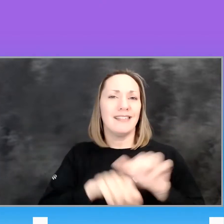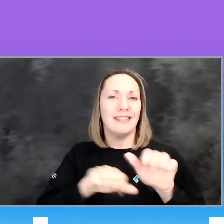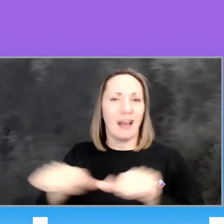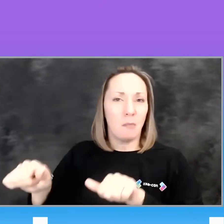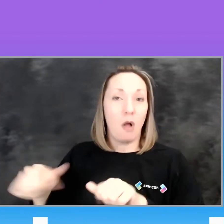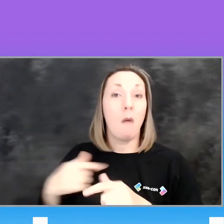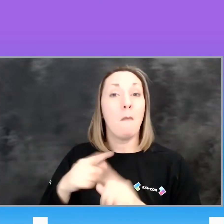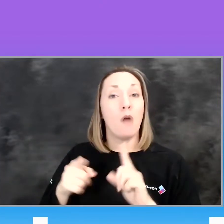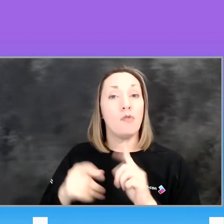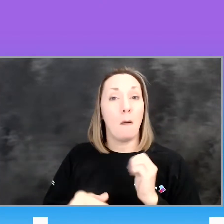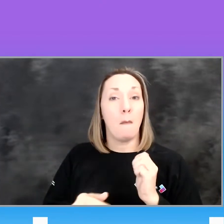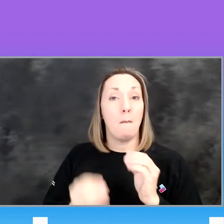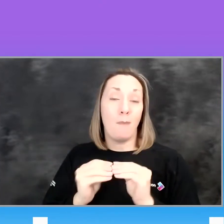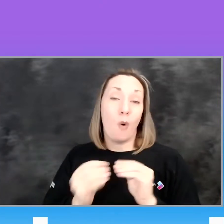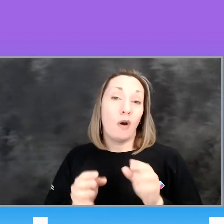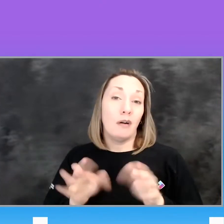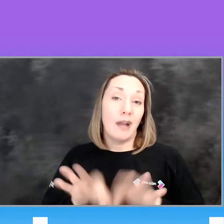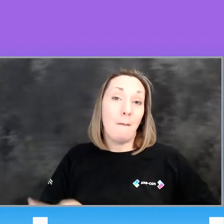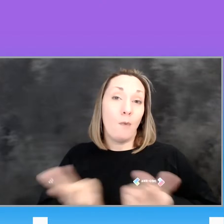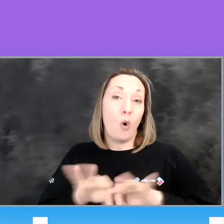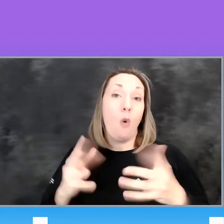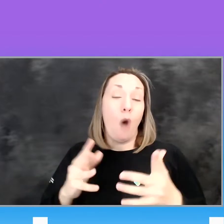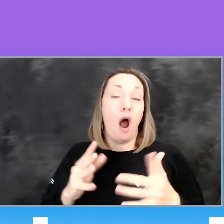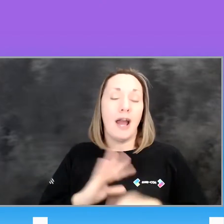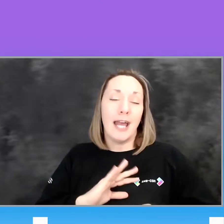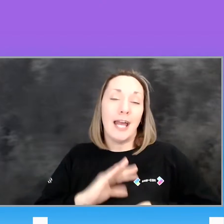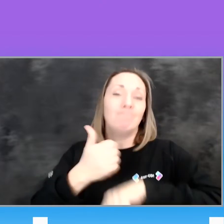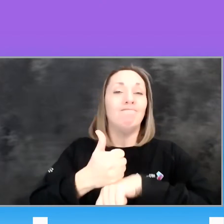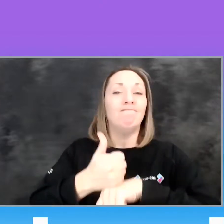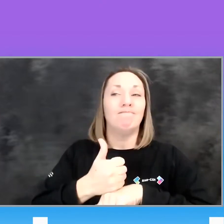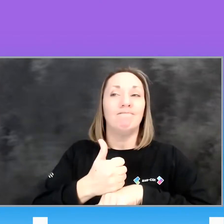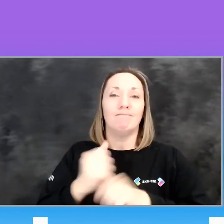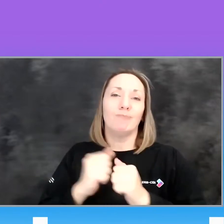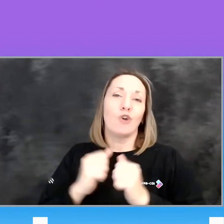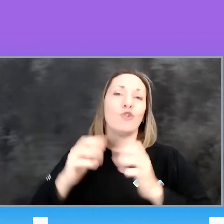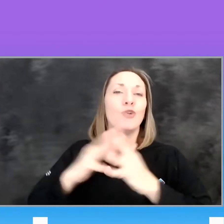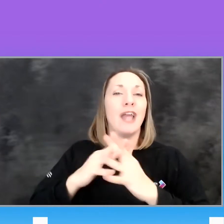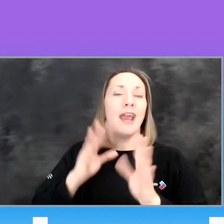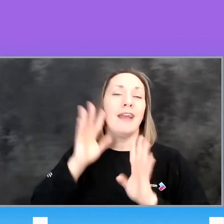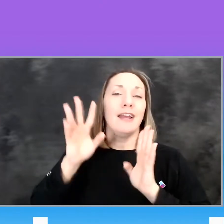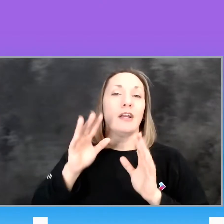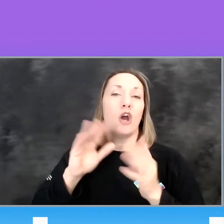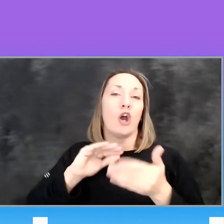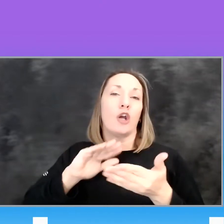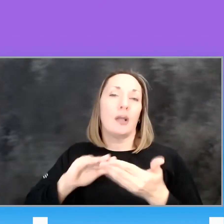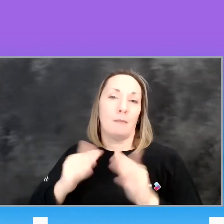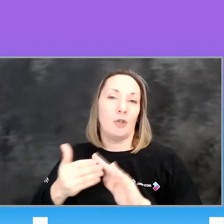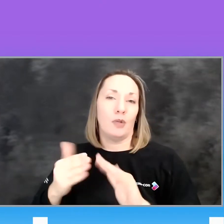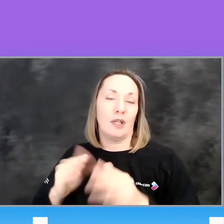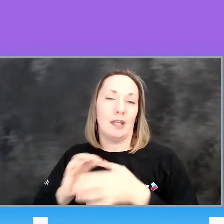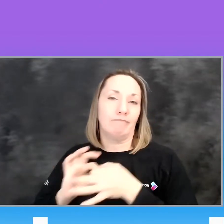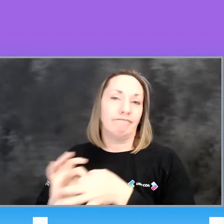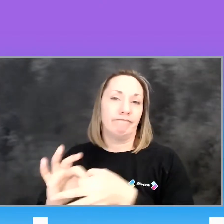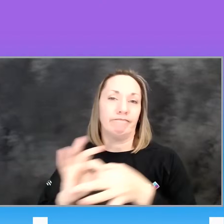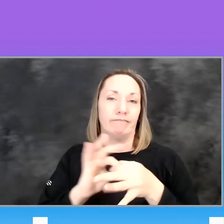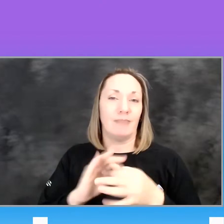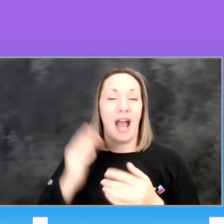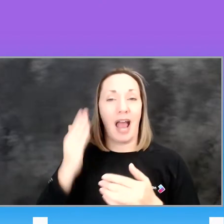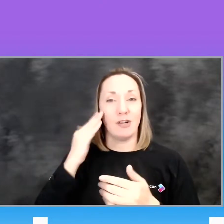the most important thing is creating community. And I know